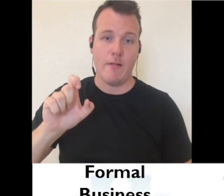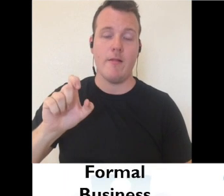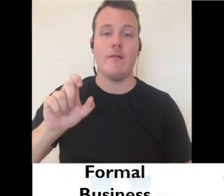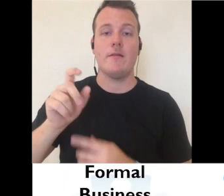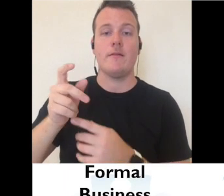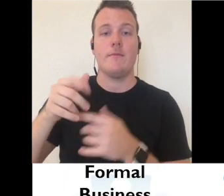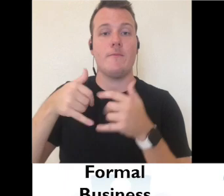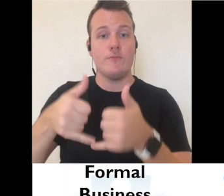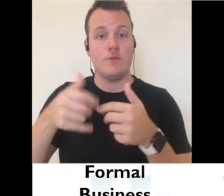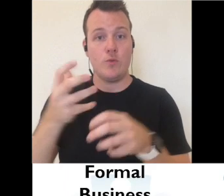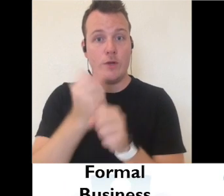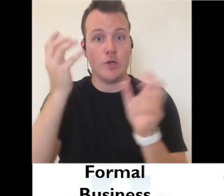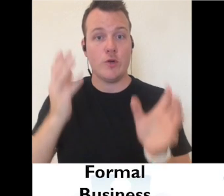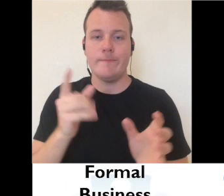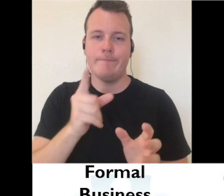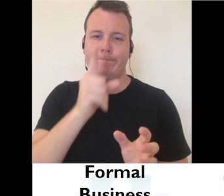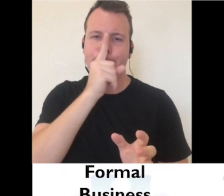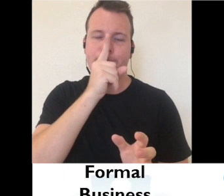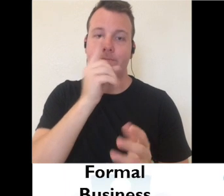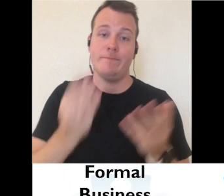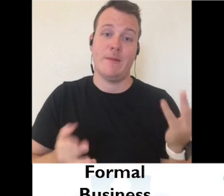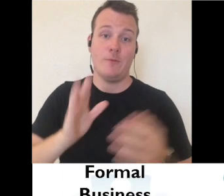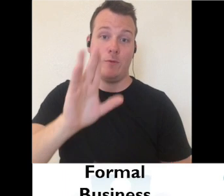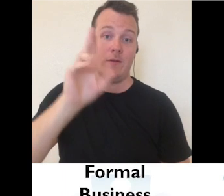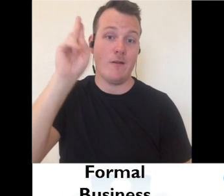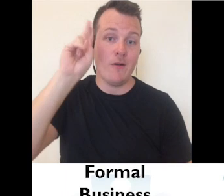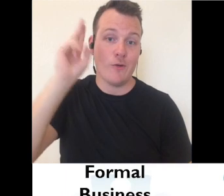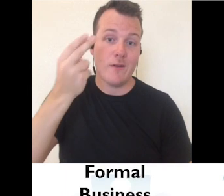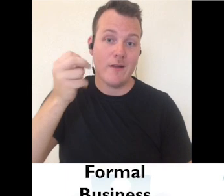is to impress the reader with some things that are special about this